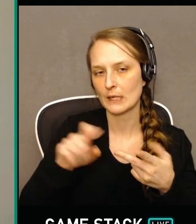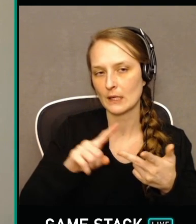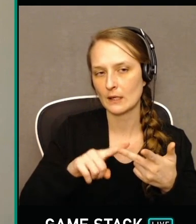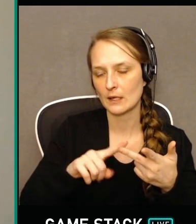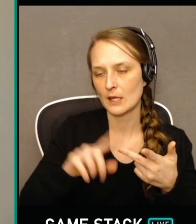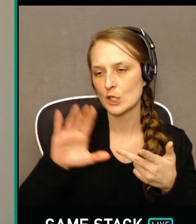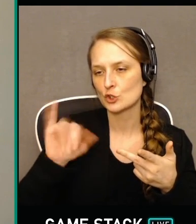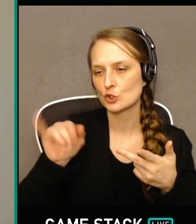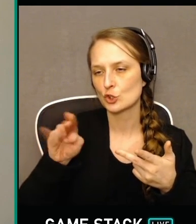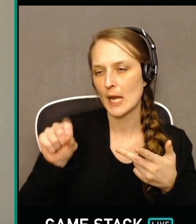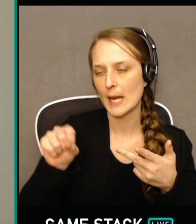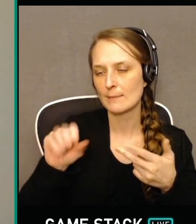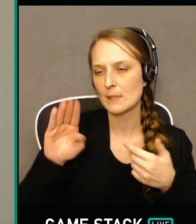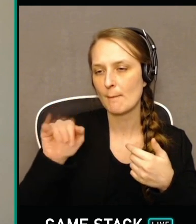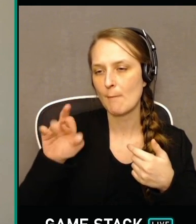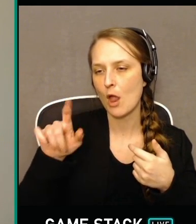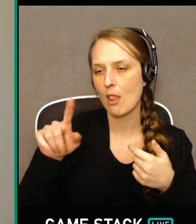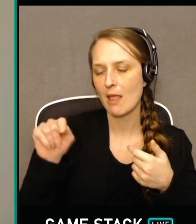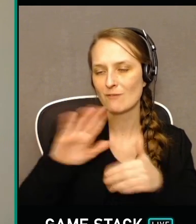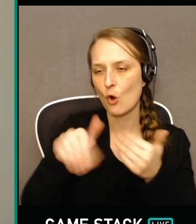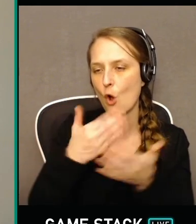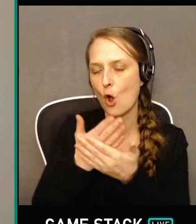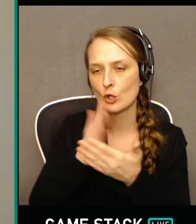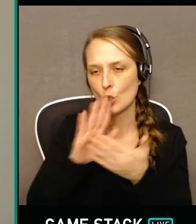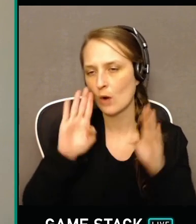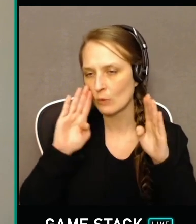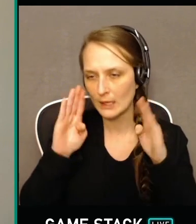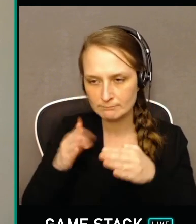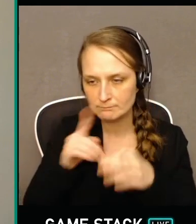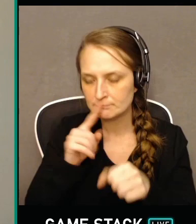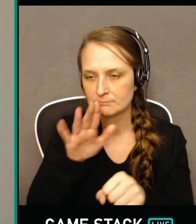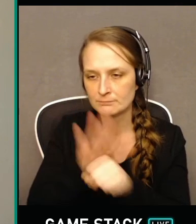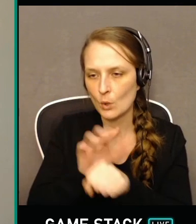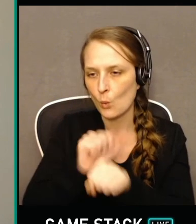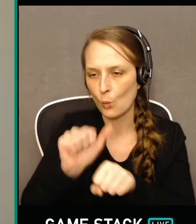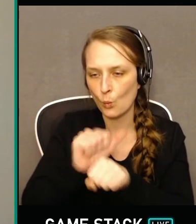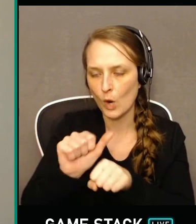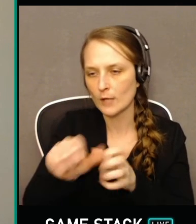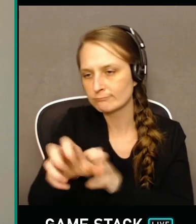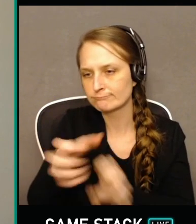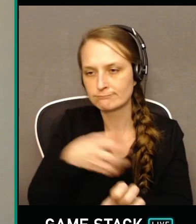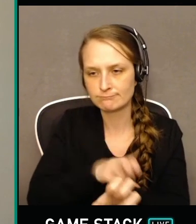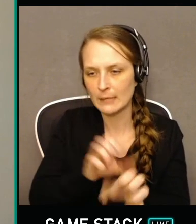all their dedicated work and guidance that made today's announcement possible. Thank you.